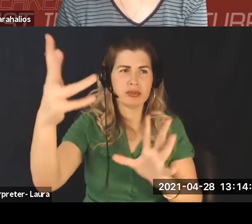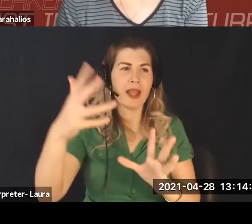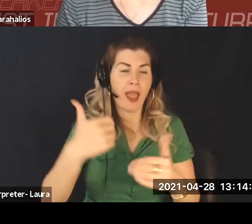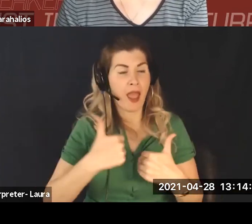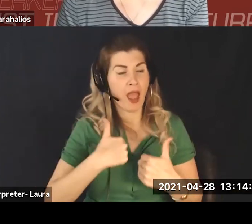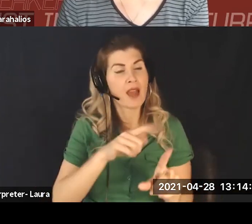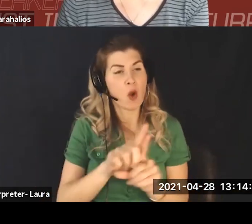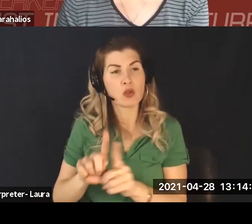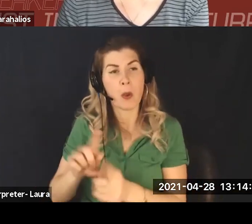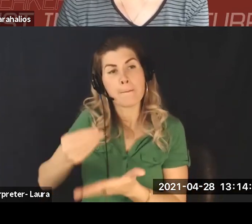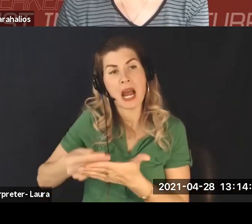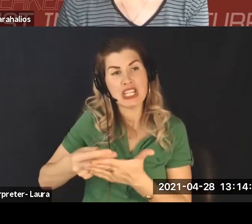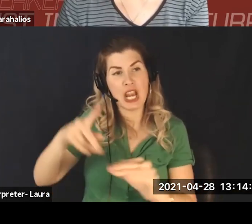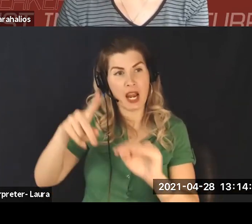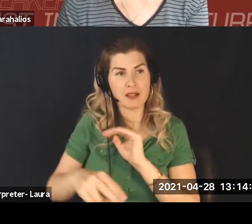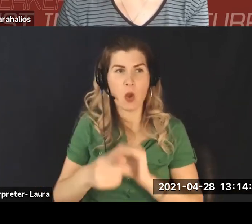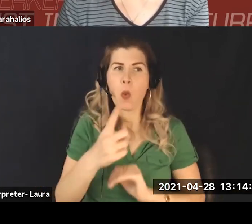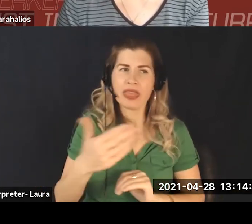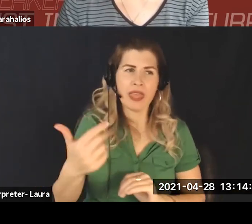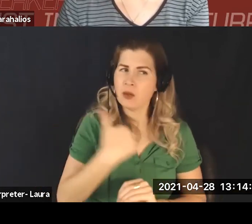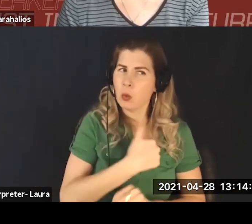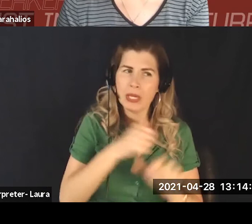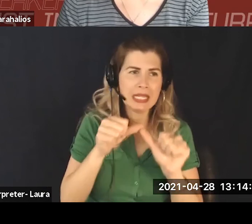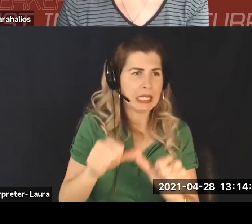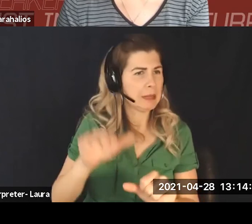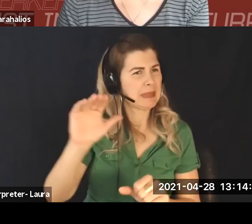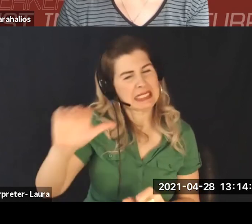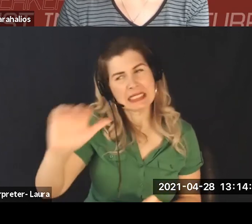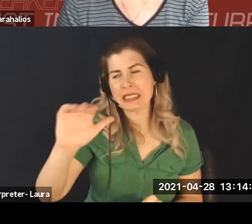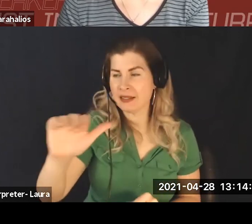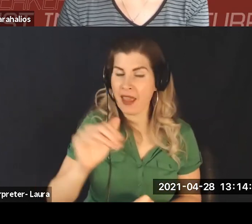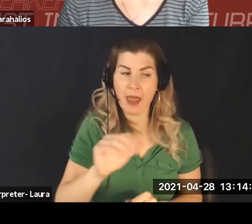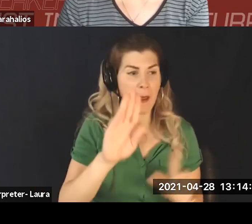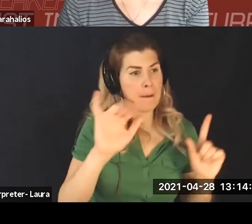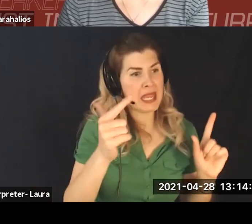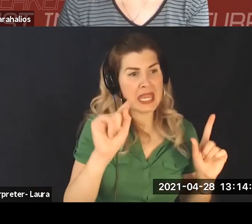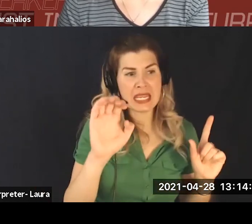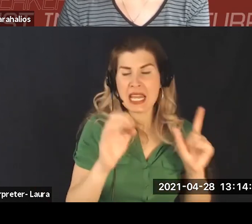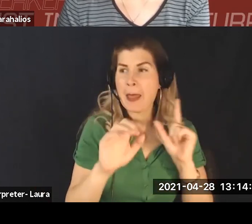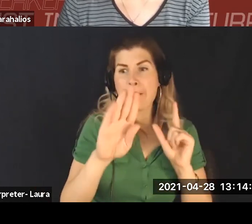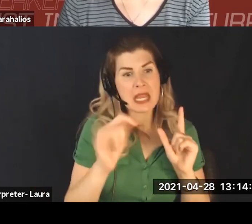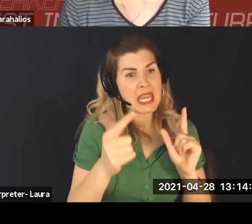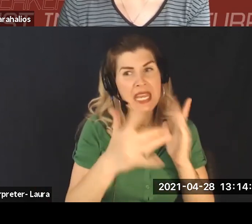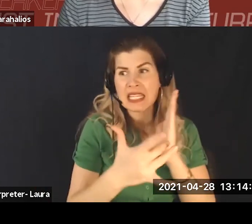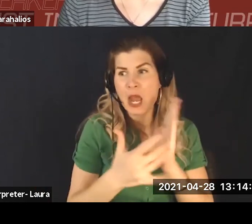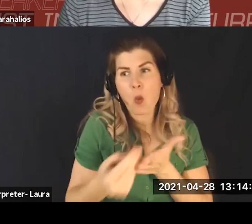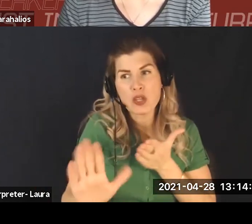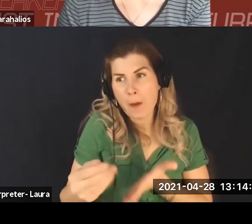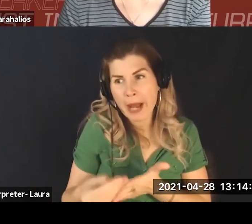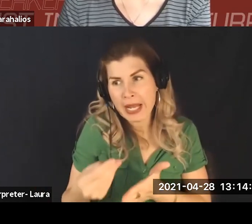And there's been budget cuts and like one of the things that we kept hammering with the surveillance ordinance was like, Hey big tech is actually wasting your money.